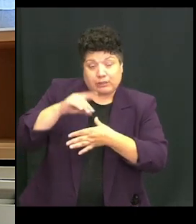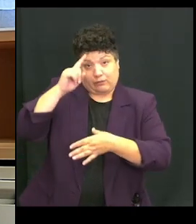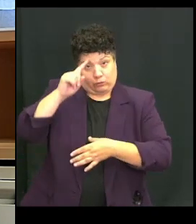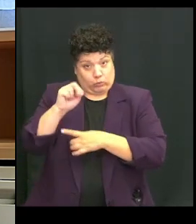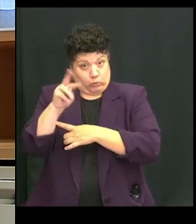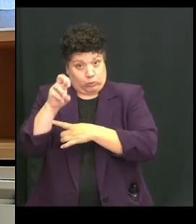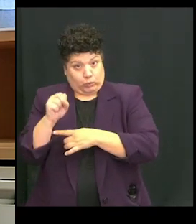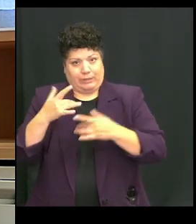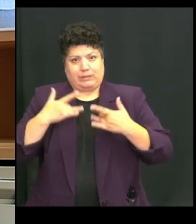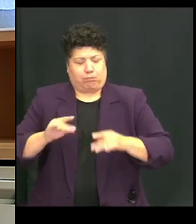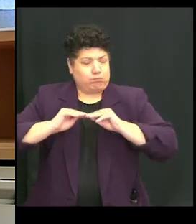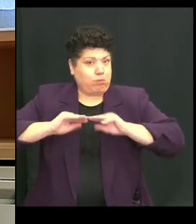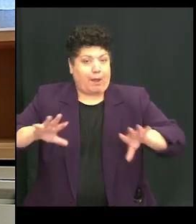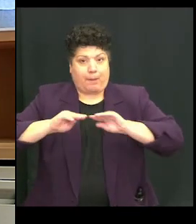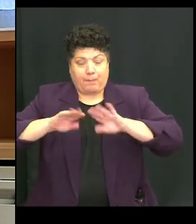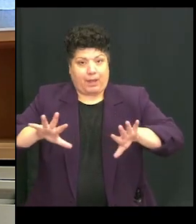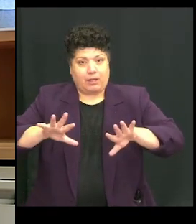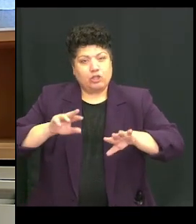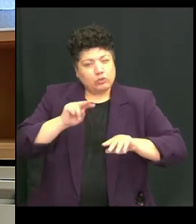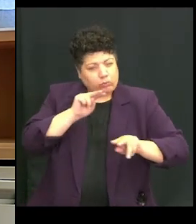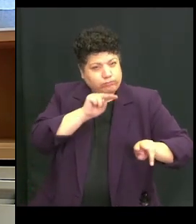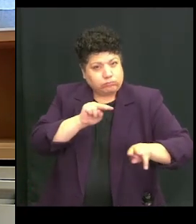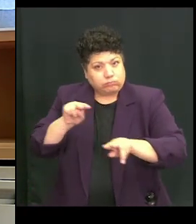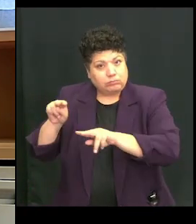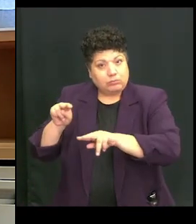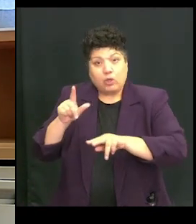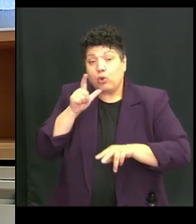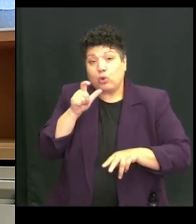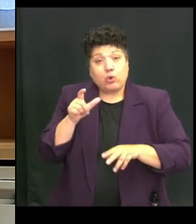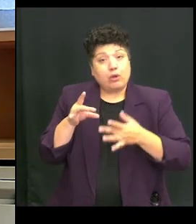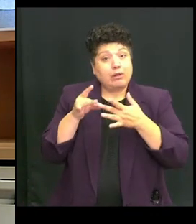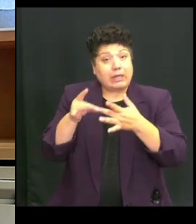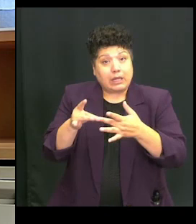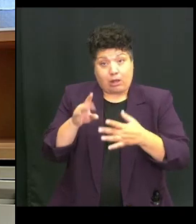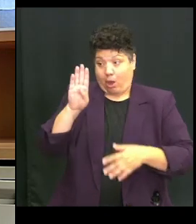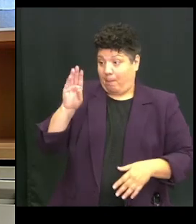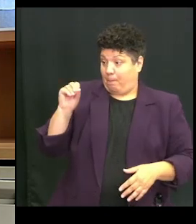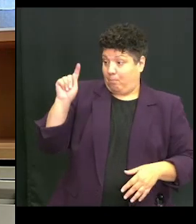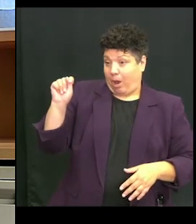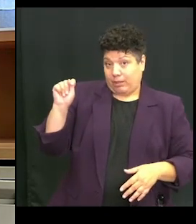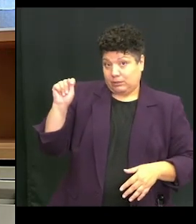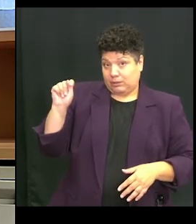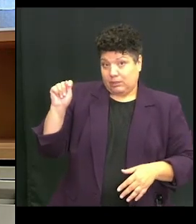And most of this isn't driven by bots, even though we like to point them out as the boogeyman.